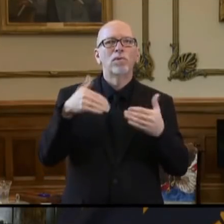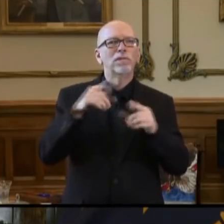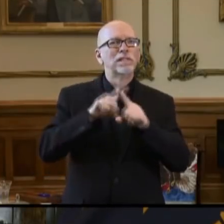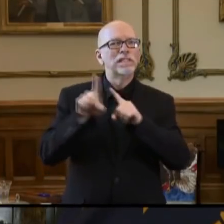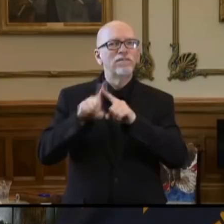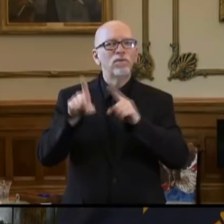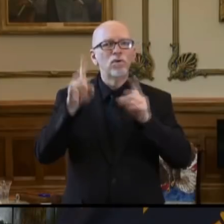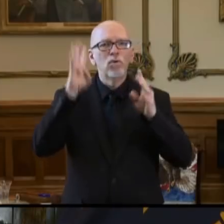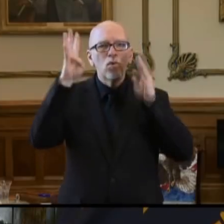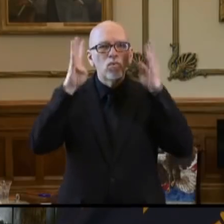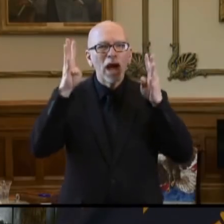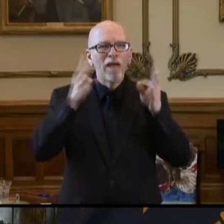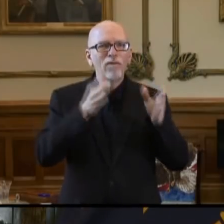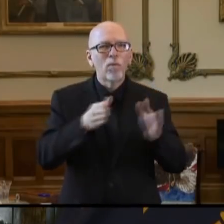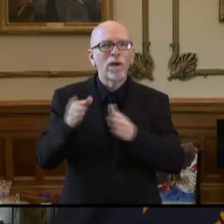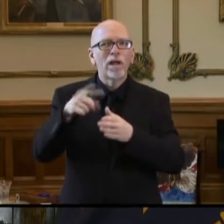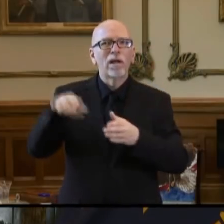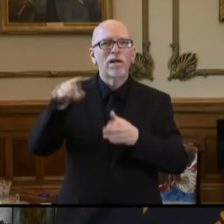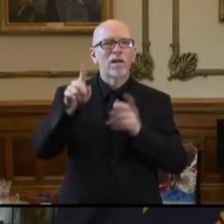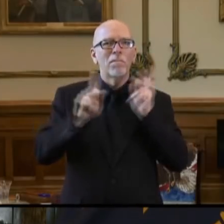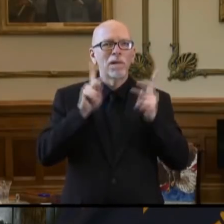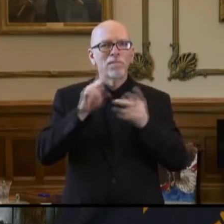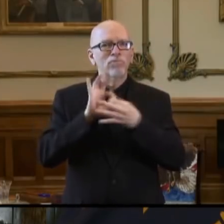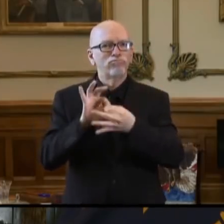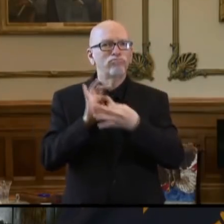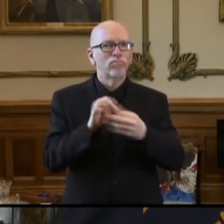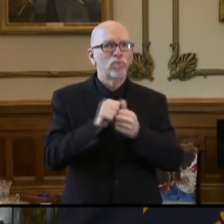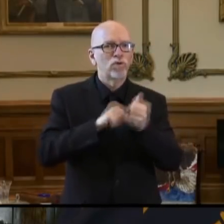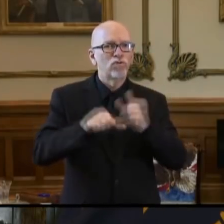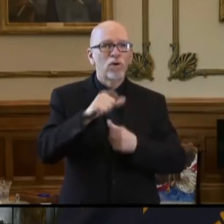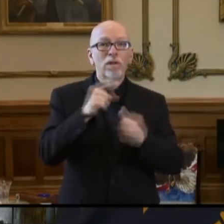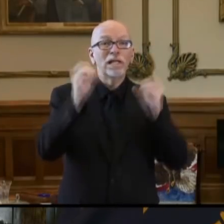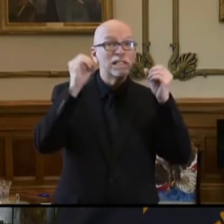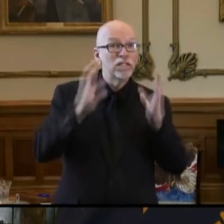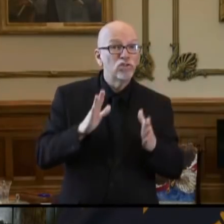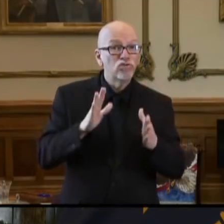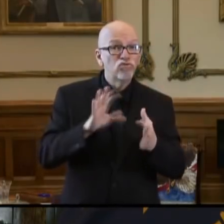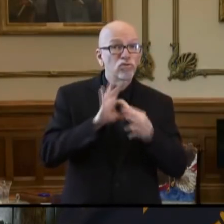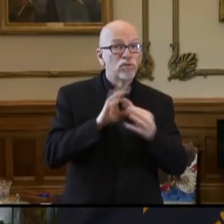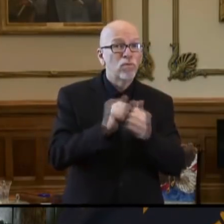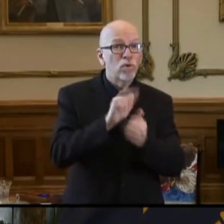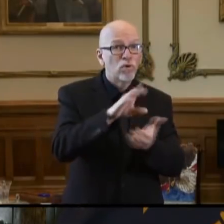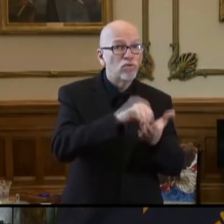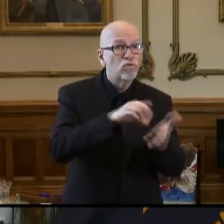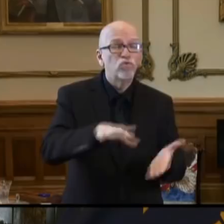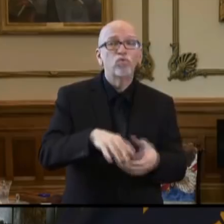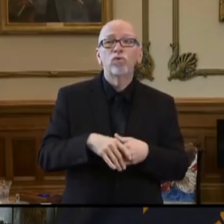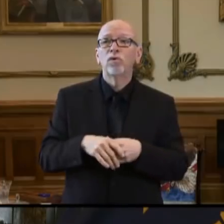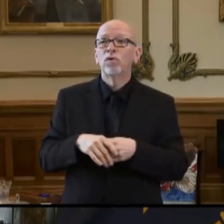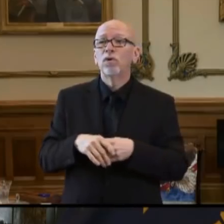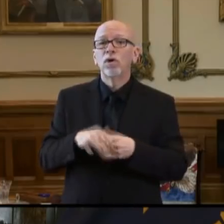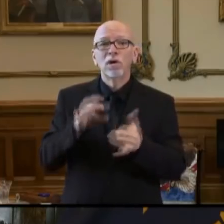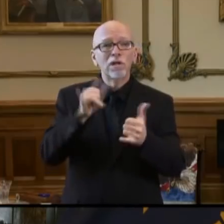POINT OUT ALL THE CREATIVE WAYS